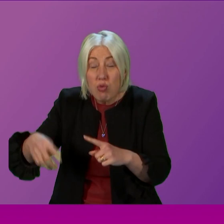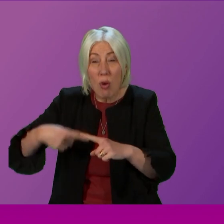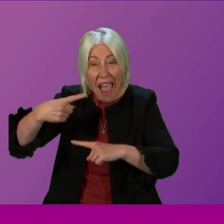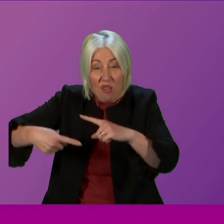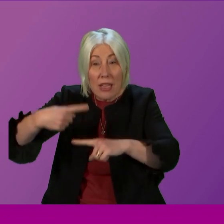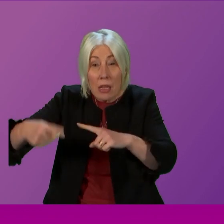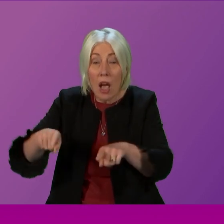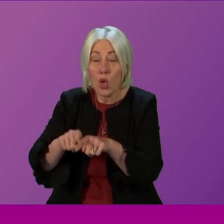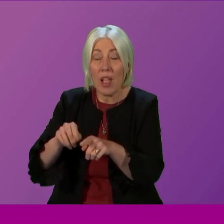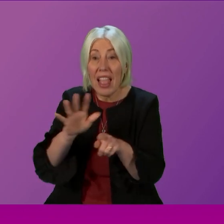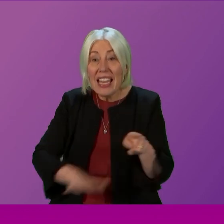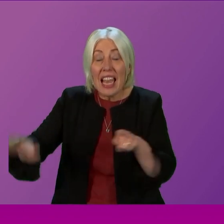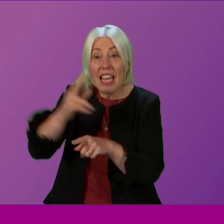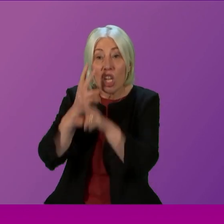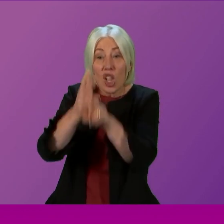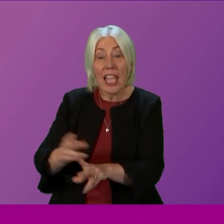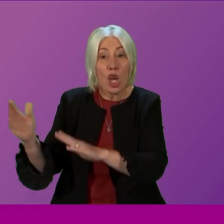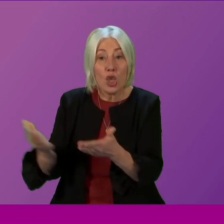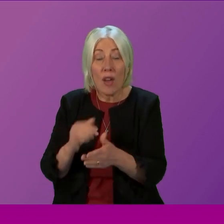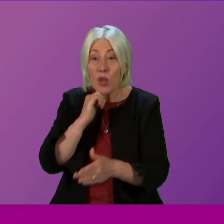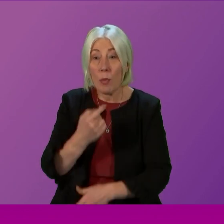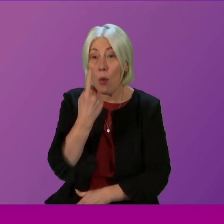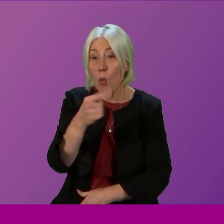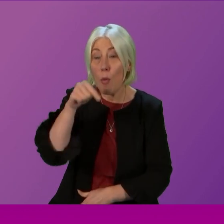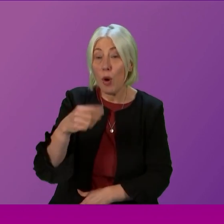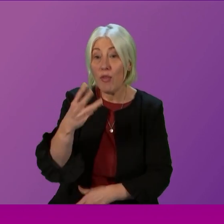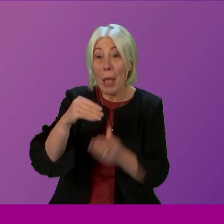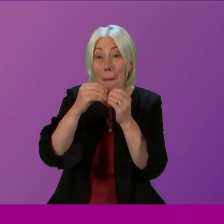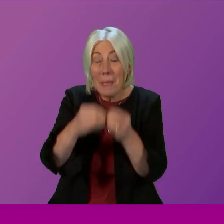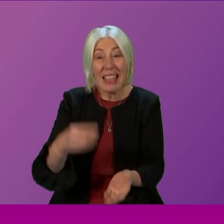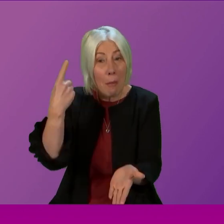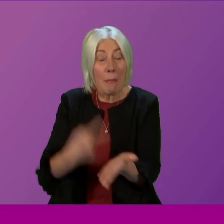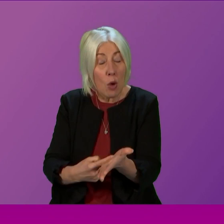care service is estimated to cost £1.3 billion—the money that will be spent